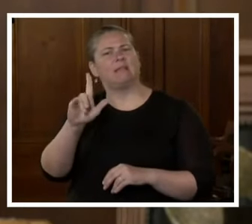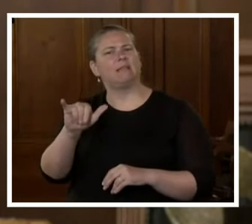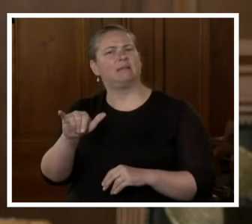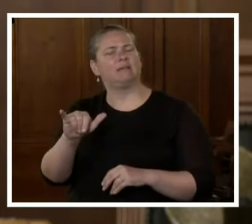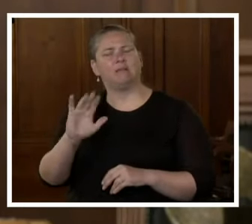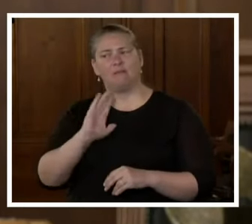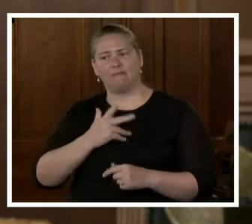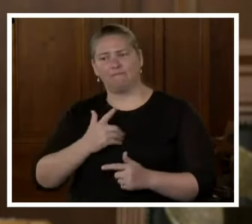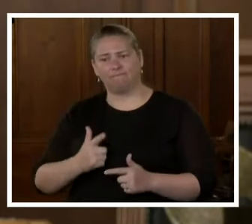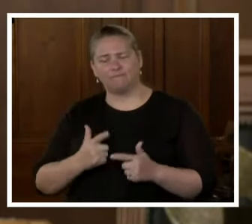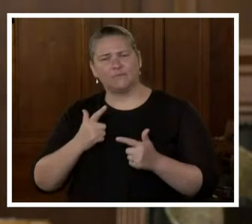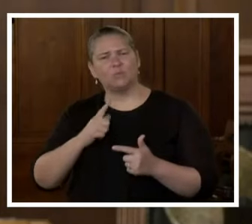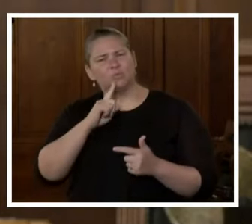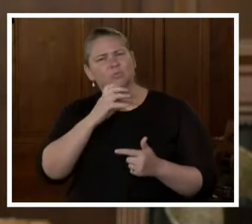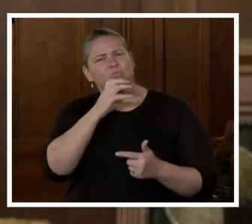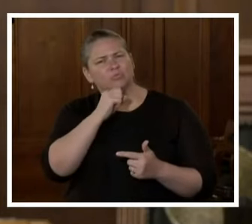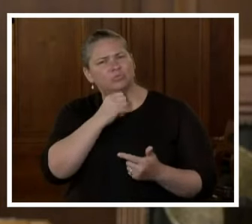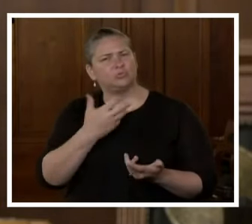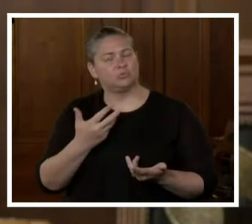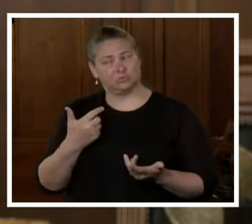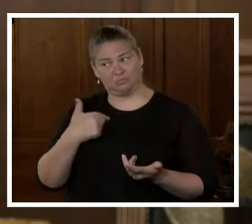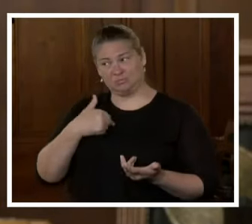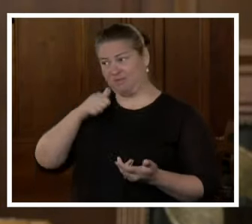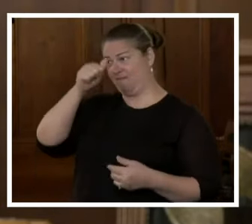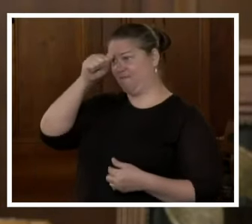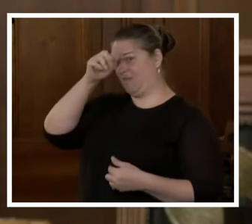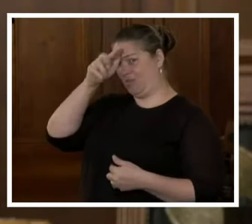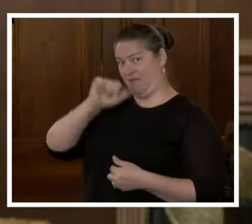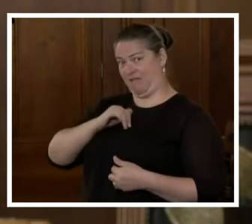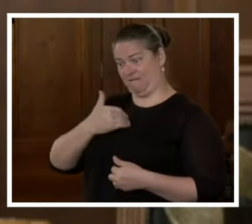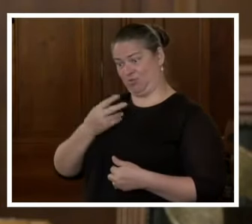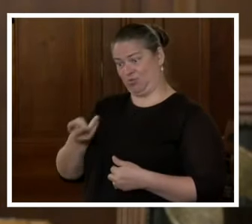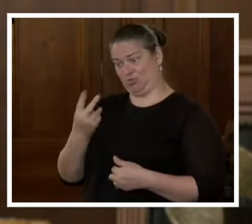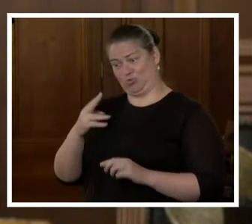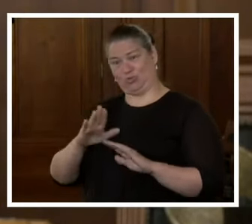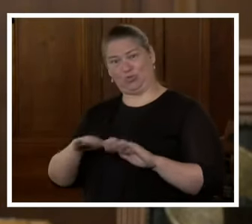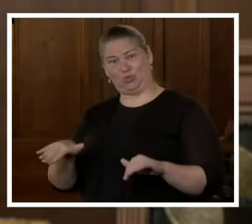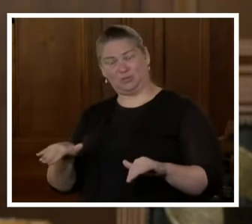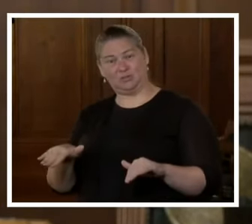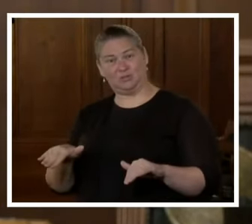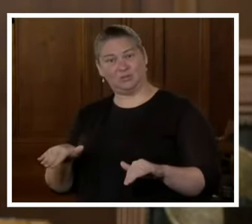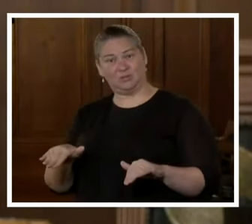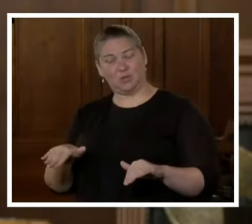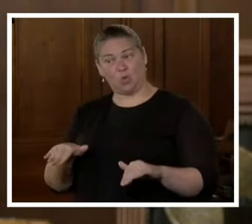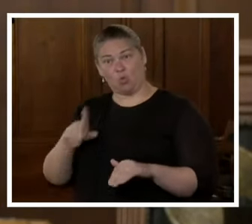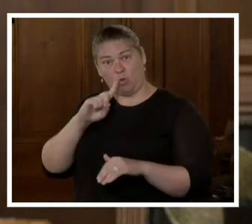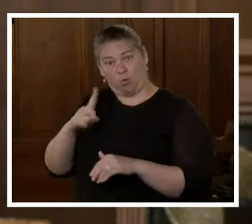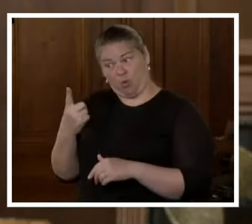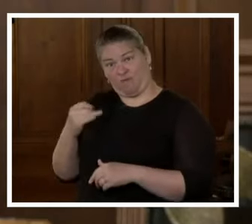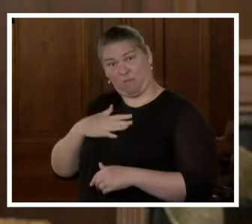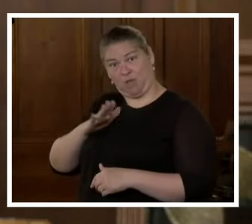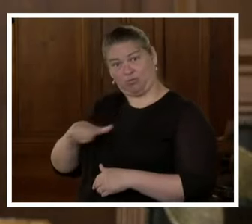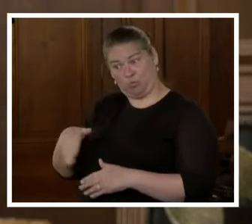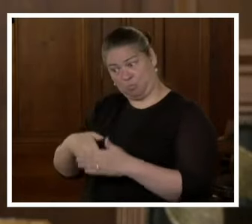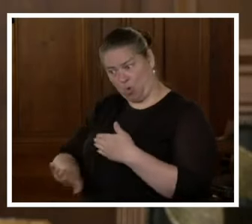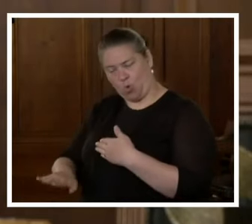NINE-MONTH-OLD. IN A NORMAL WORLD WITHOUT COVID, THE CAUSE OF DEATH PROBABLY